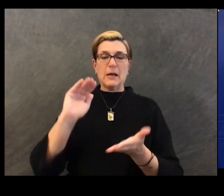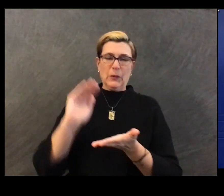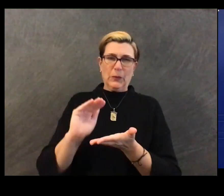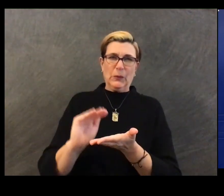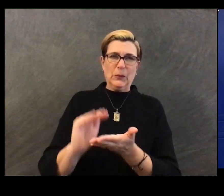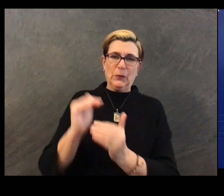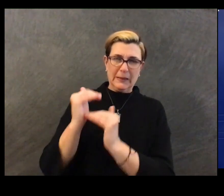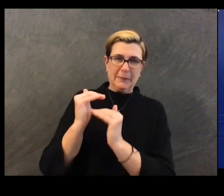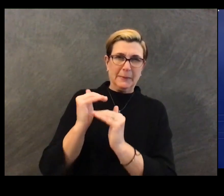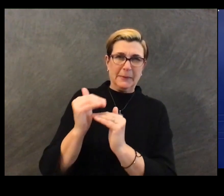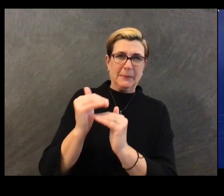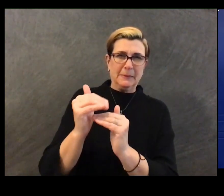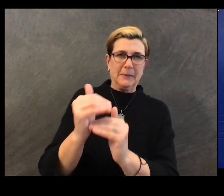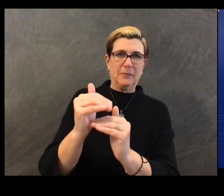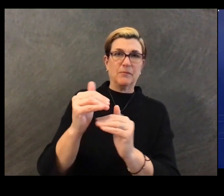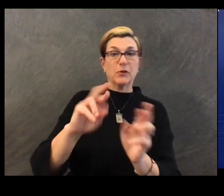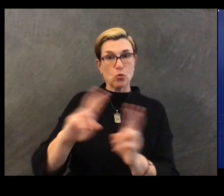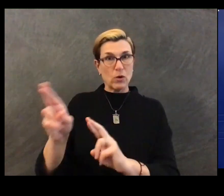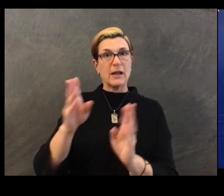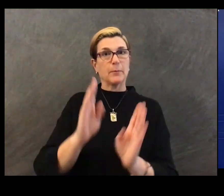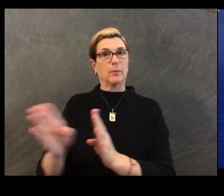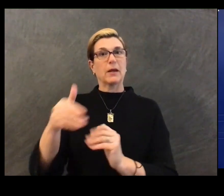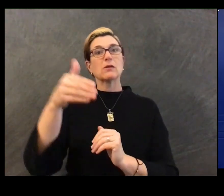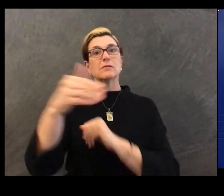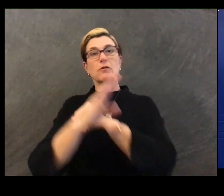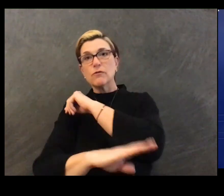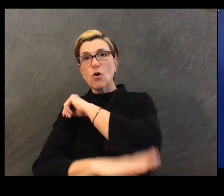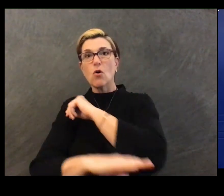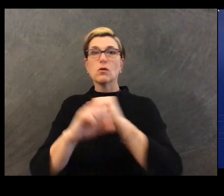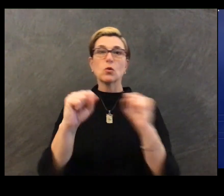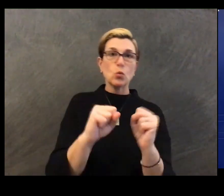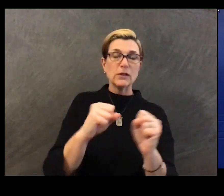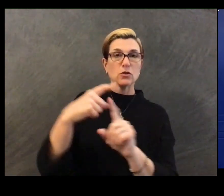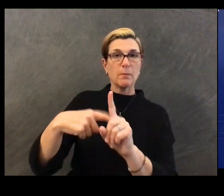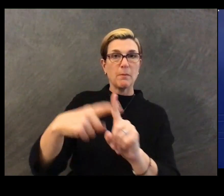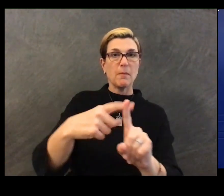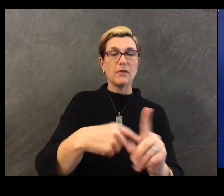season so we will not need to resort to the kind of mitigation that we had to